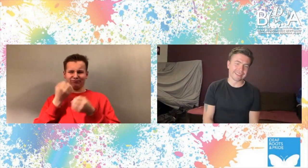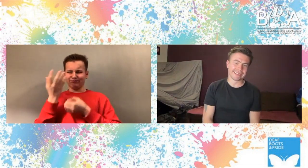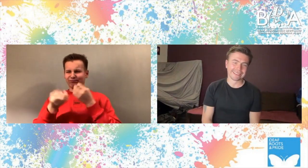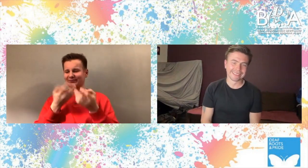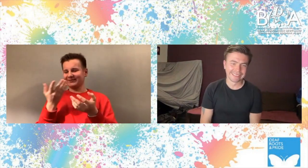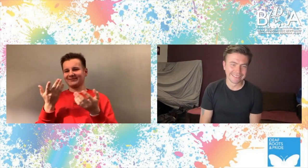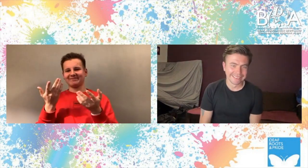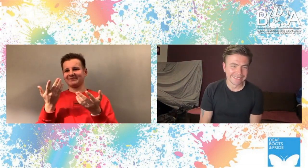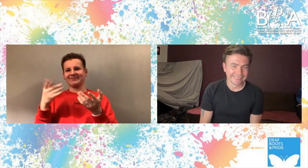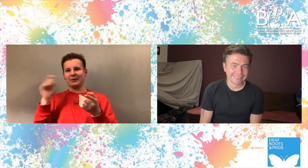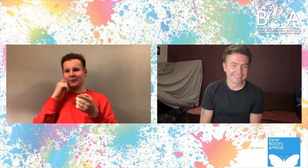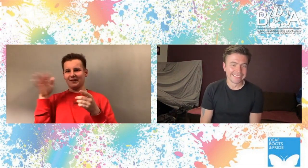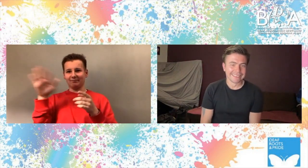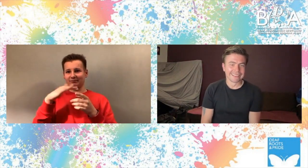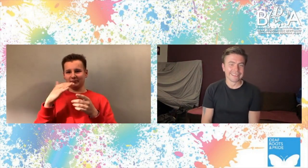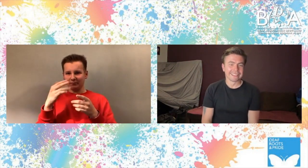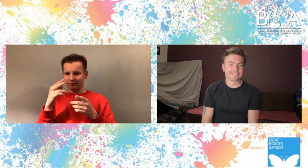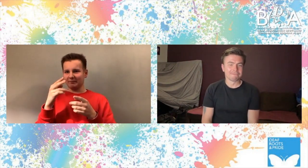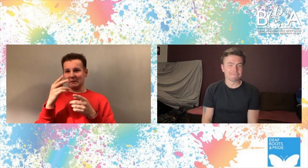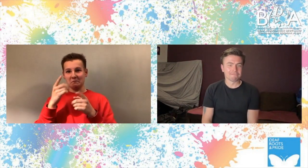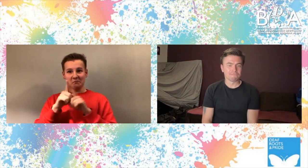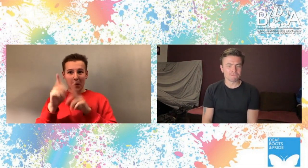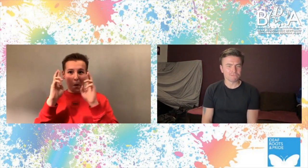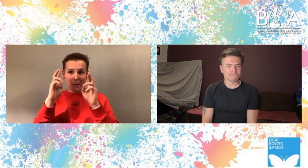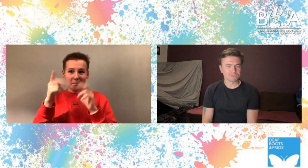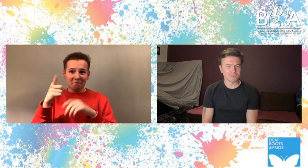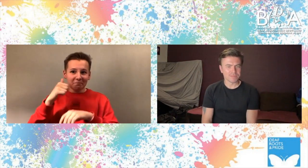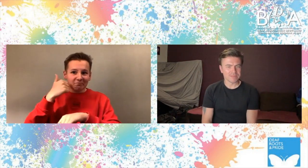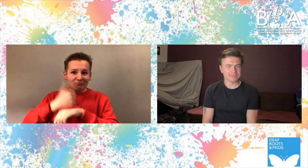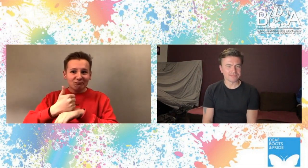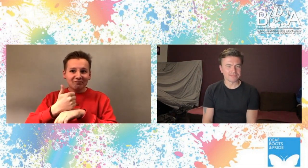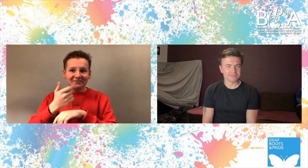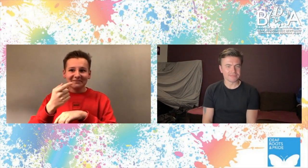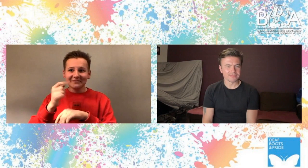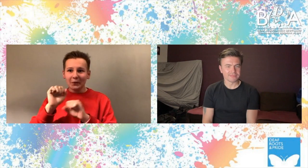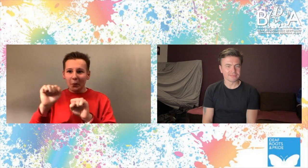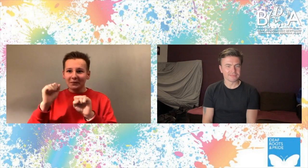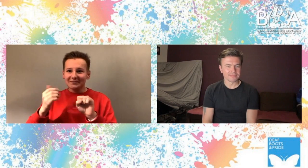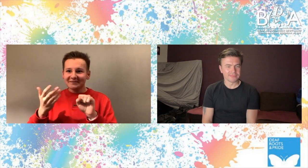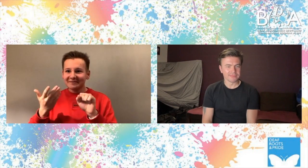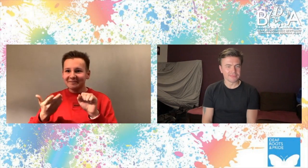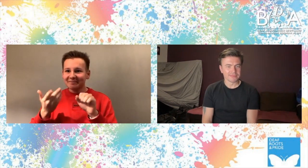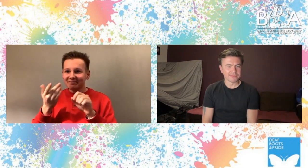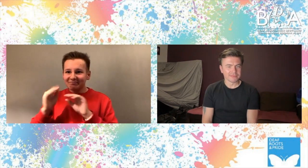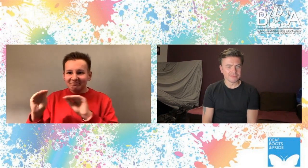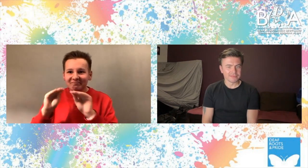and shared so many stories. I hope one day you’ll start teaching young people.